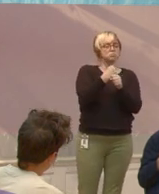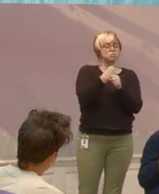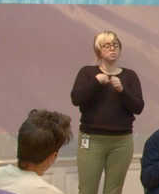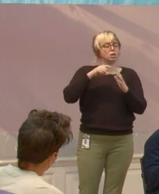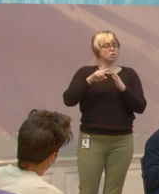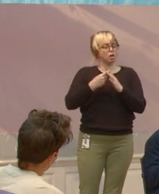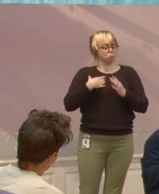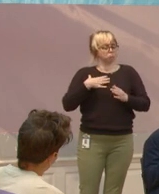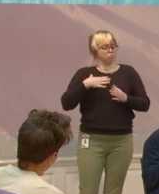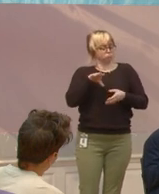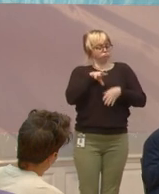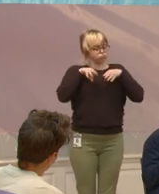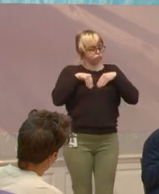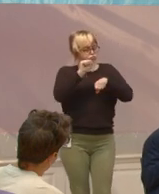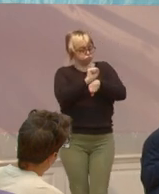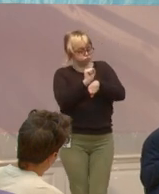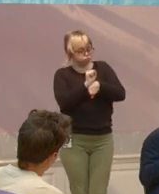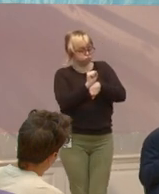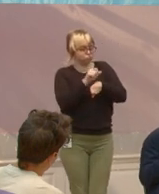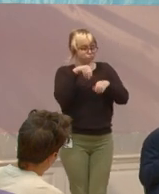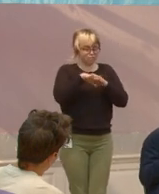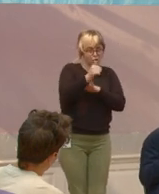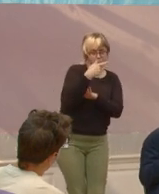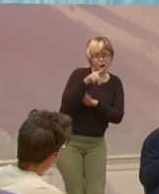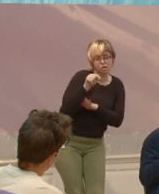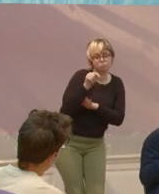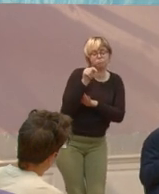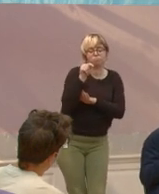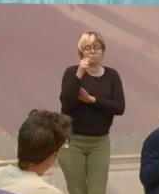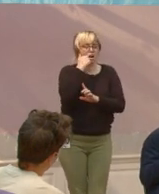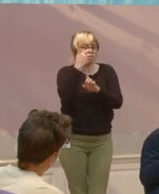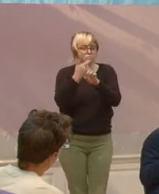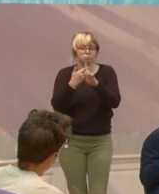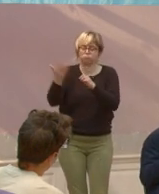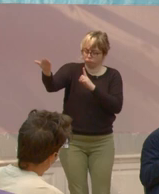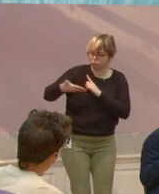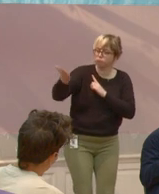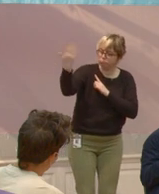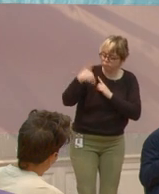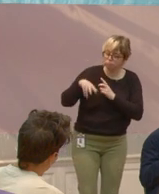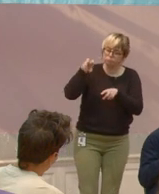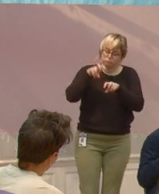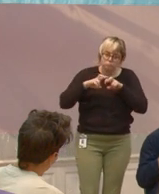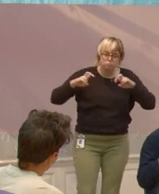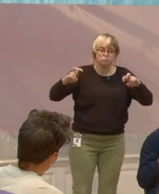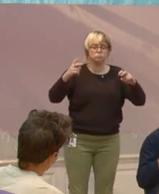my own work, I made a piece in my apartment. And every month, people would be invited to come in and see like a little version